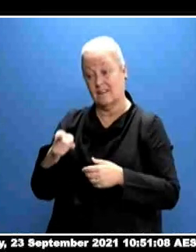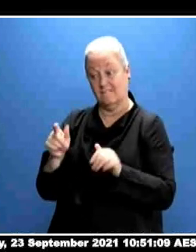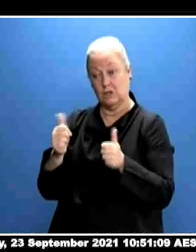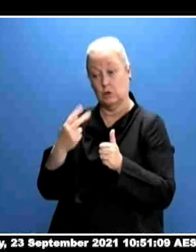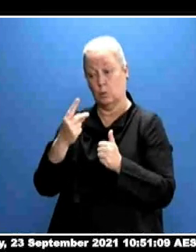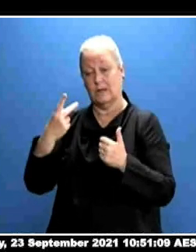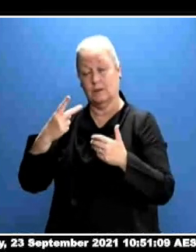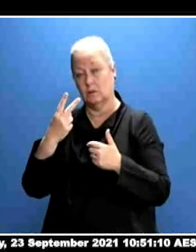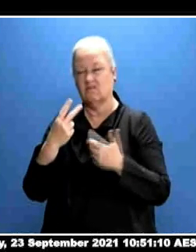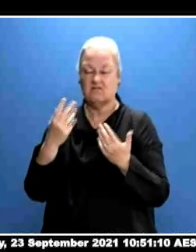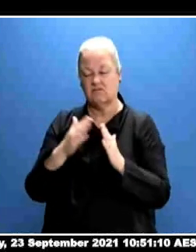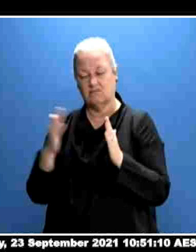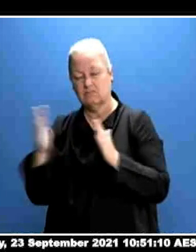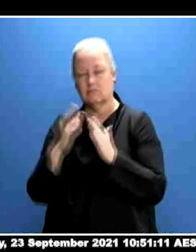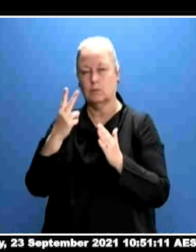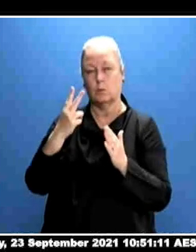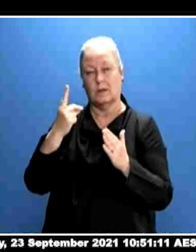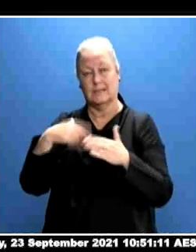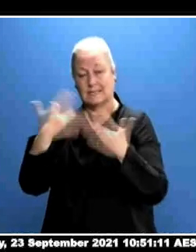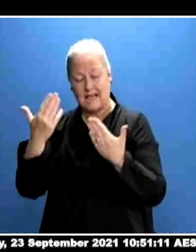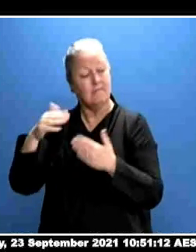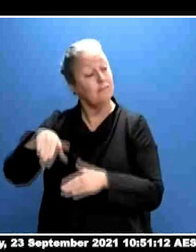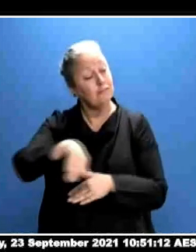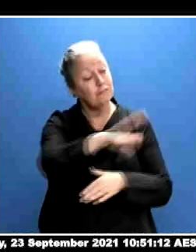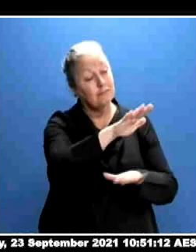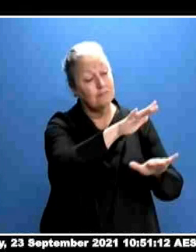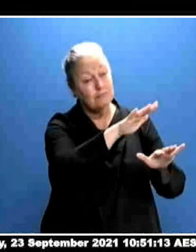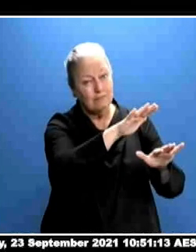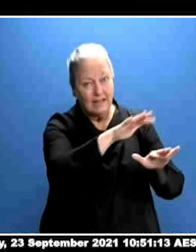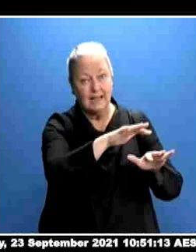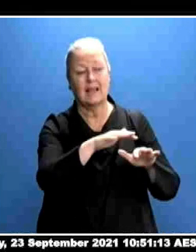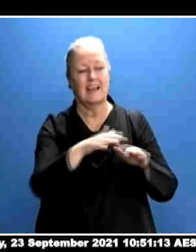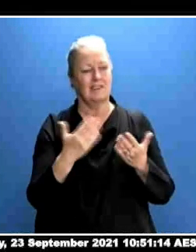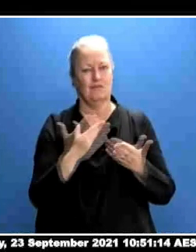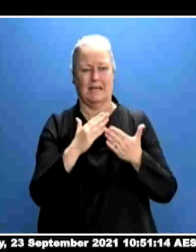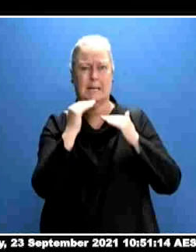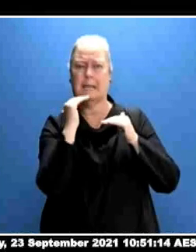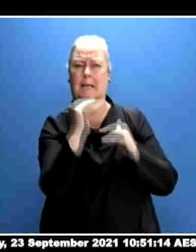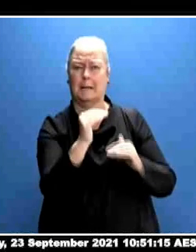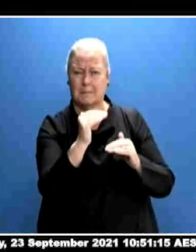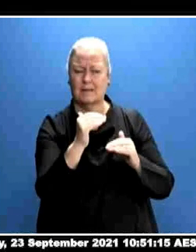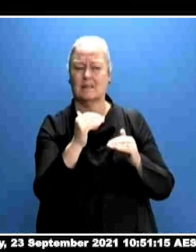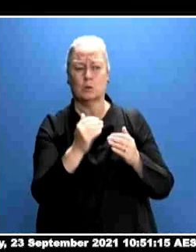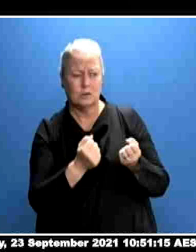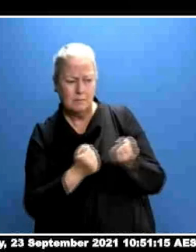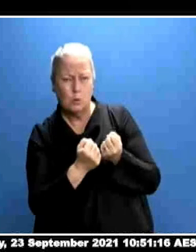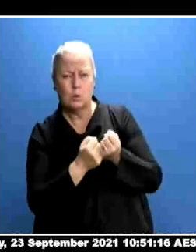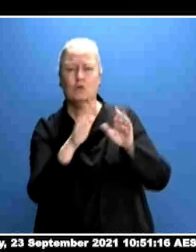and the difficulty that we have in that space is that there's very limited resources available to children and able to support the transition that we would hope for.